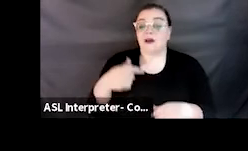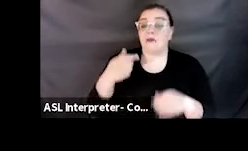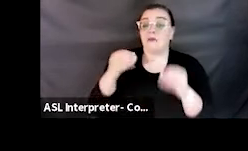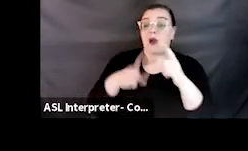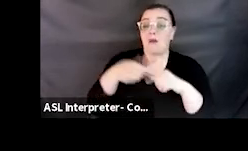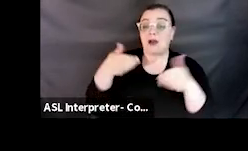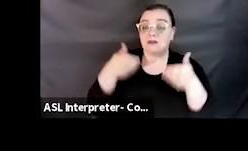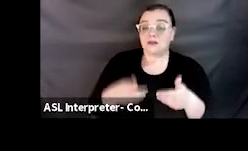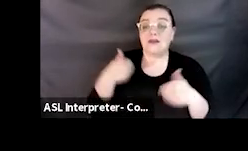Mark Benthien (ECA/SCEC): Do a plan B well.